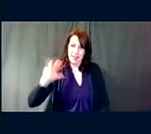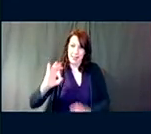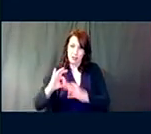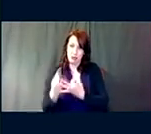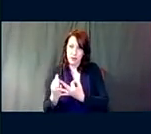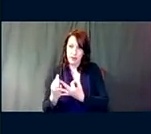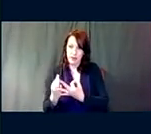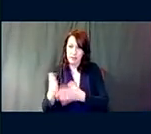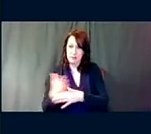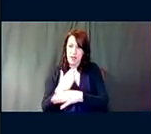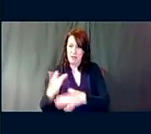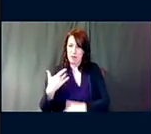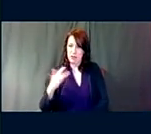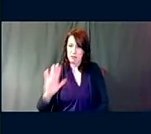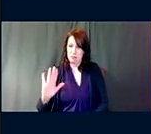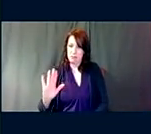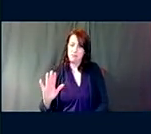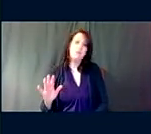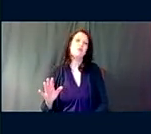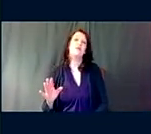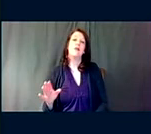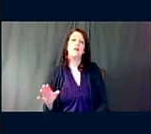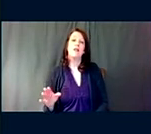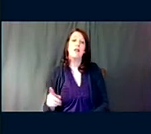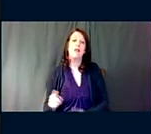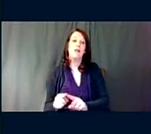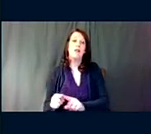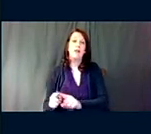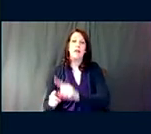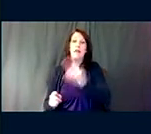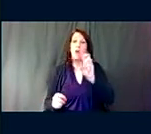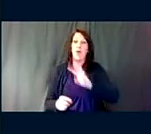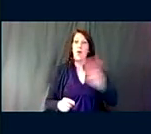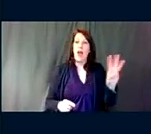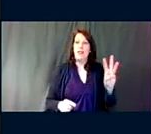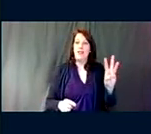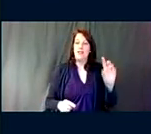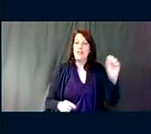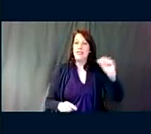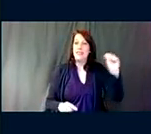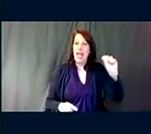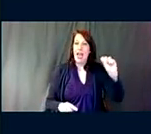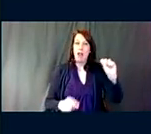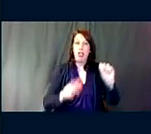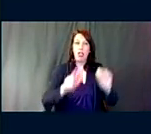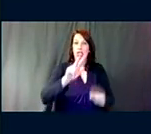OF SOUTH CAROLINA, 3.5% EUROPEAN